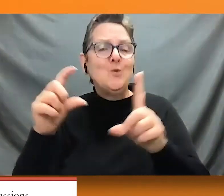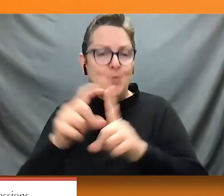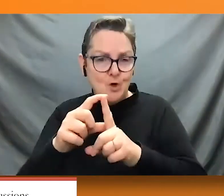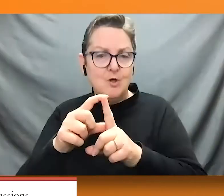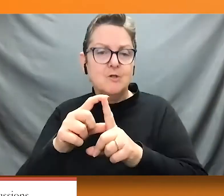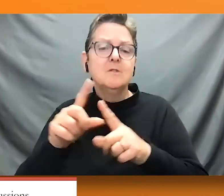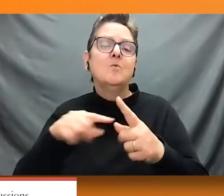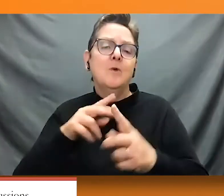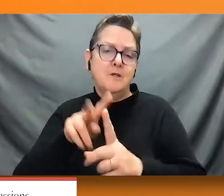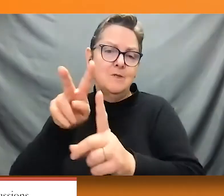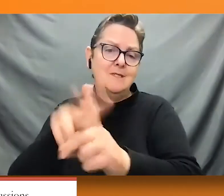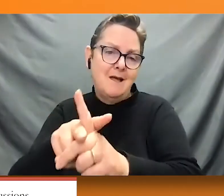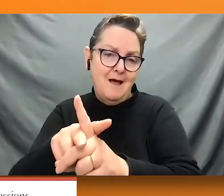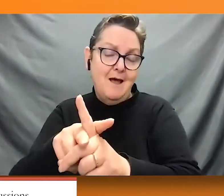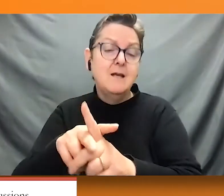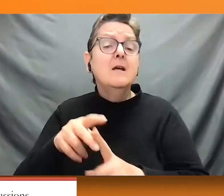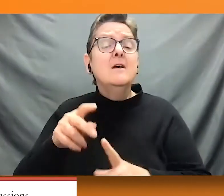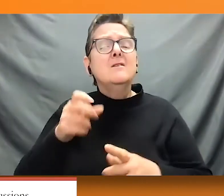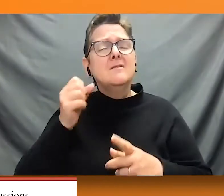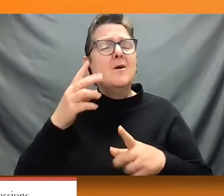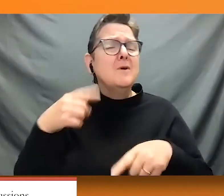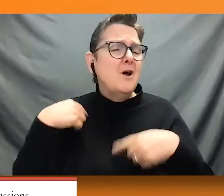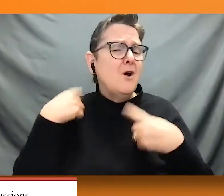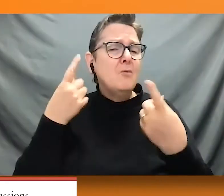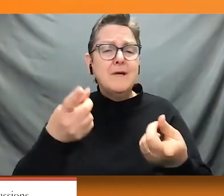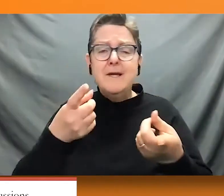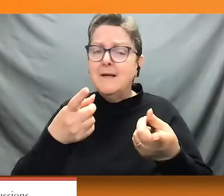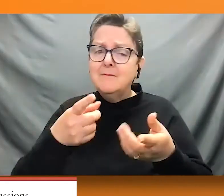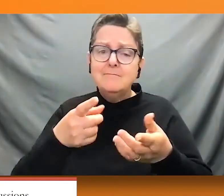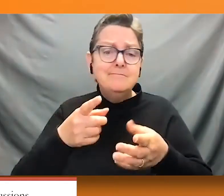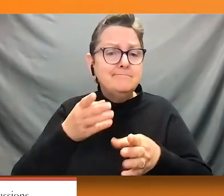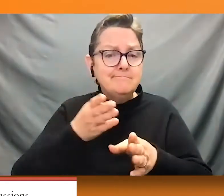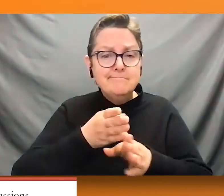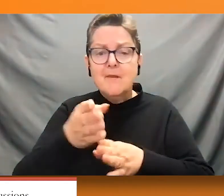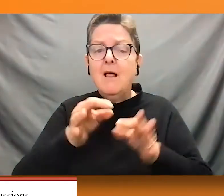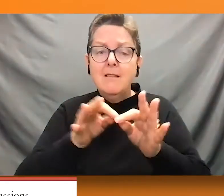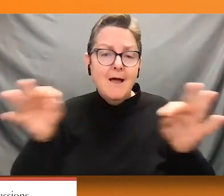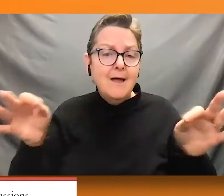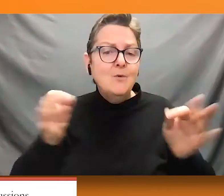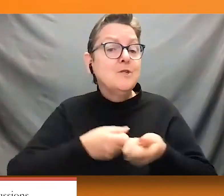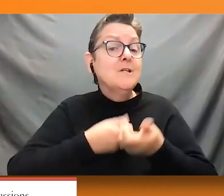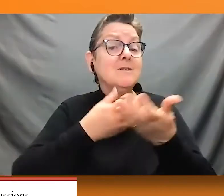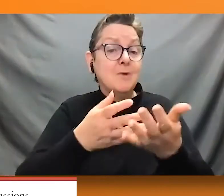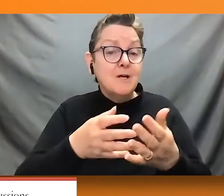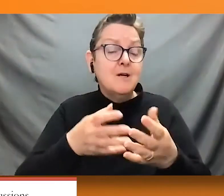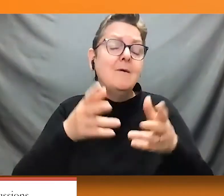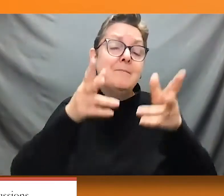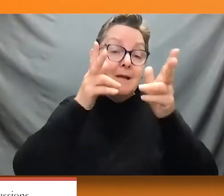where we want to be, right? That's where we see them actually using the word and trying to use it correctly.